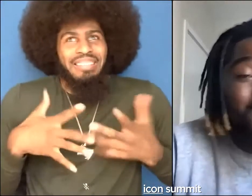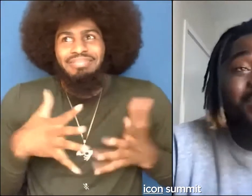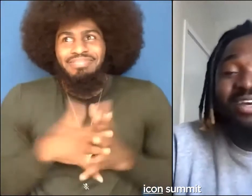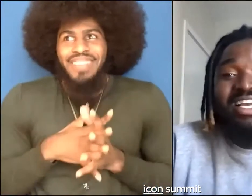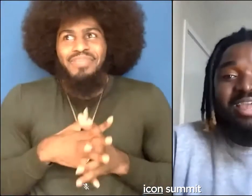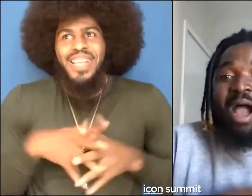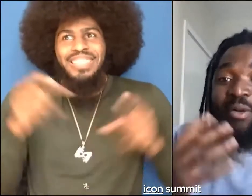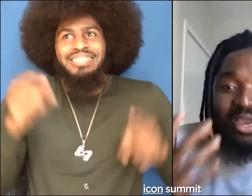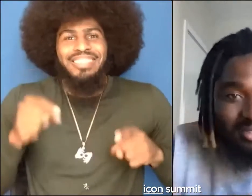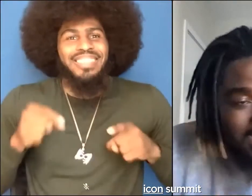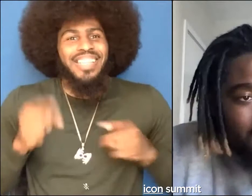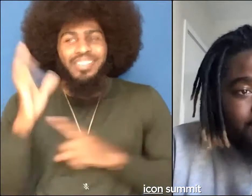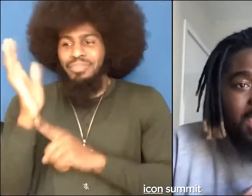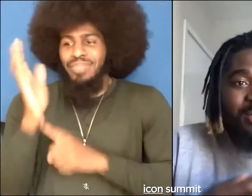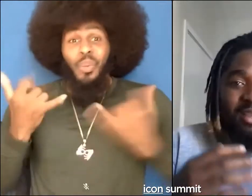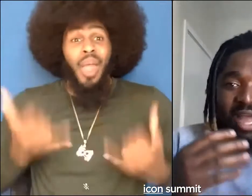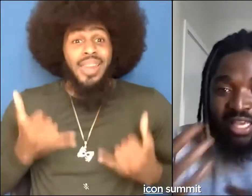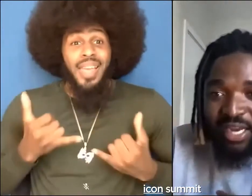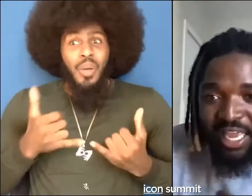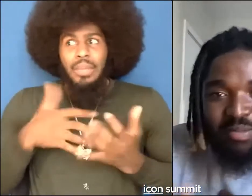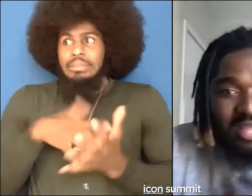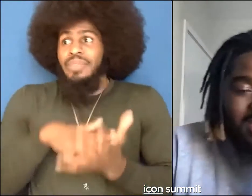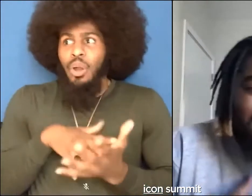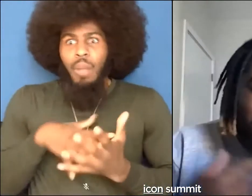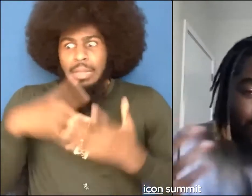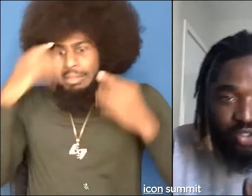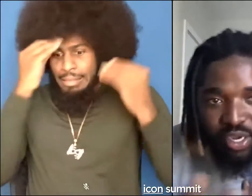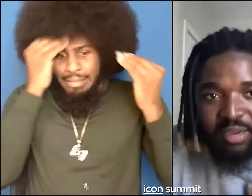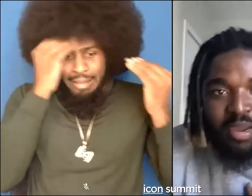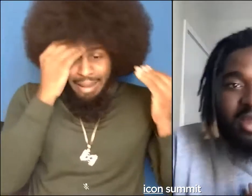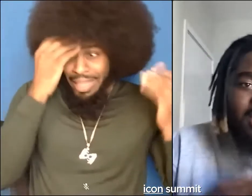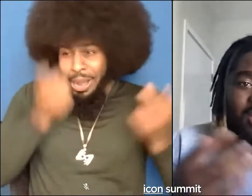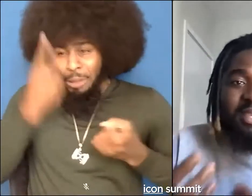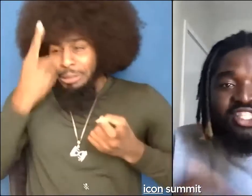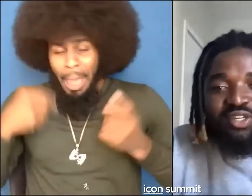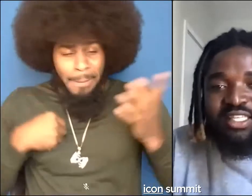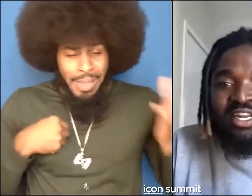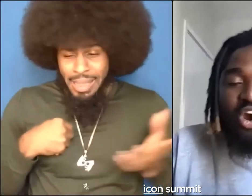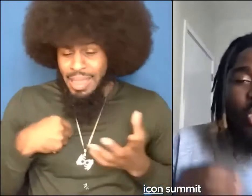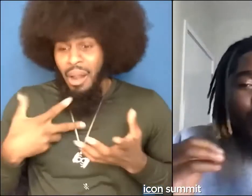Like, wow, and how am I going to sound? Are they going to hear me? Are they going to understand what I'm talking about? Are they going to be interested?